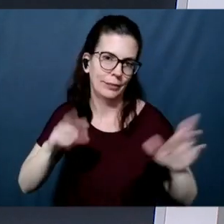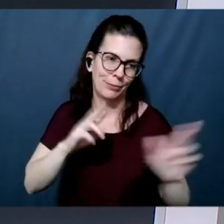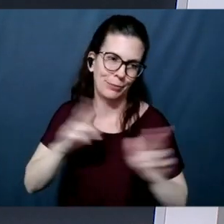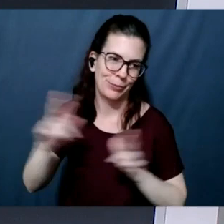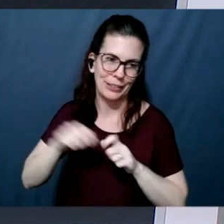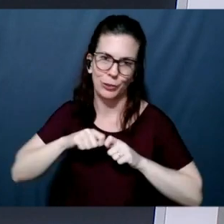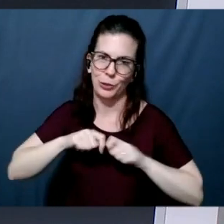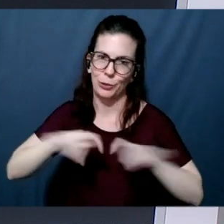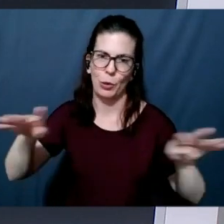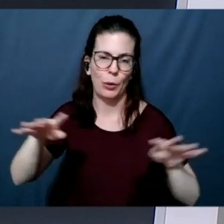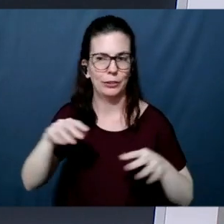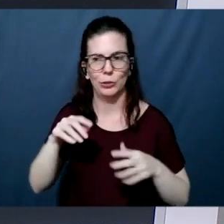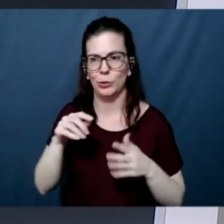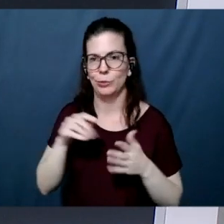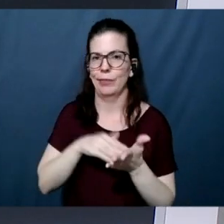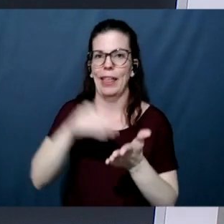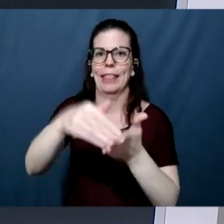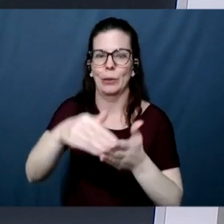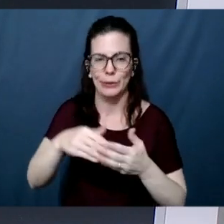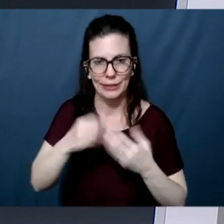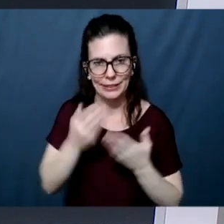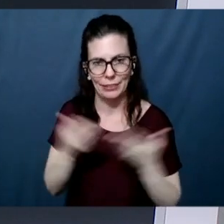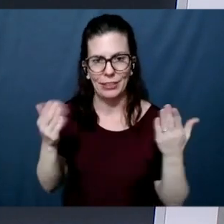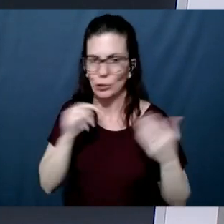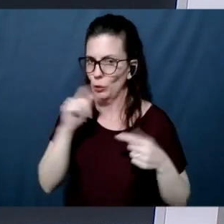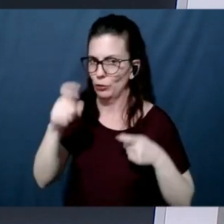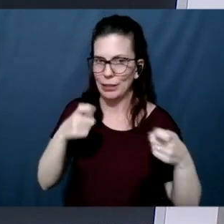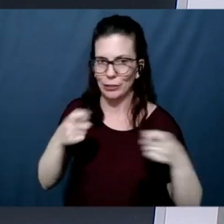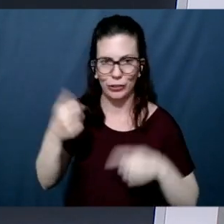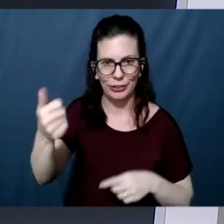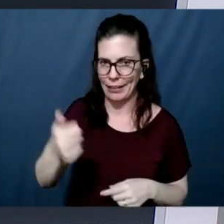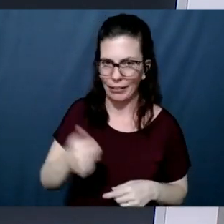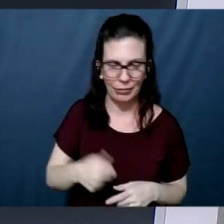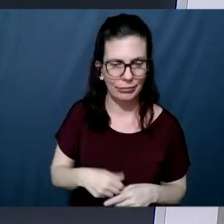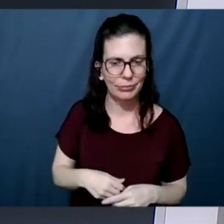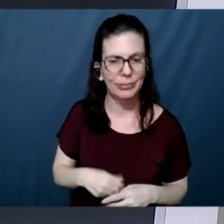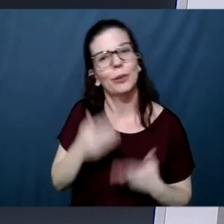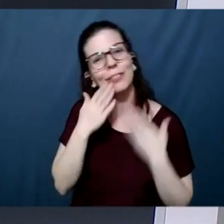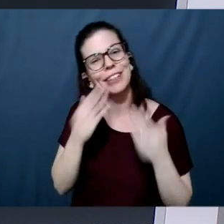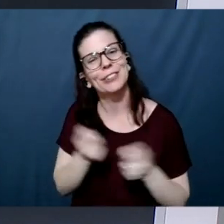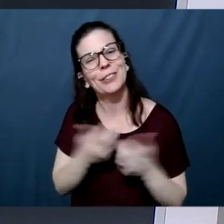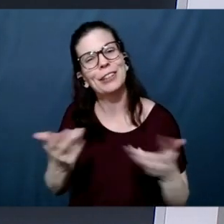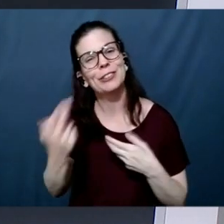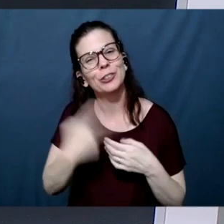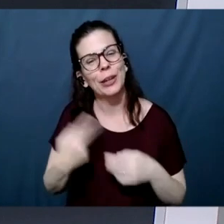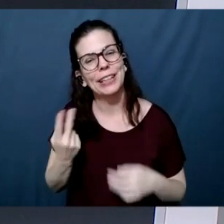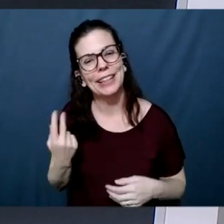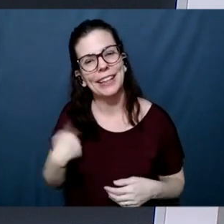and you don't have to manage each one yourself. So thank you so much for joining us. Thank you for time watching this.